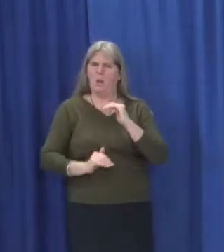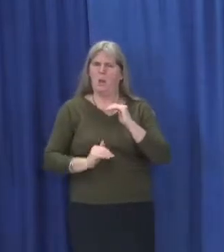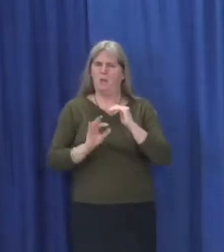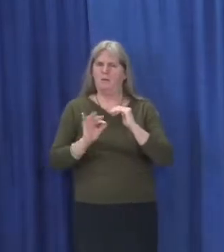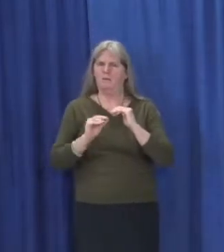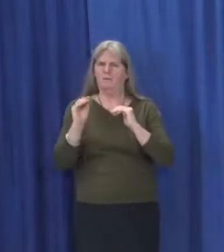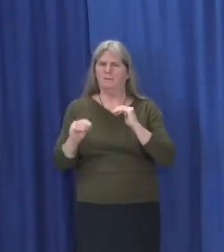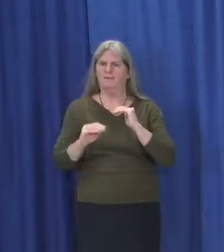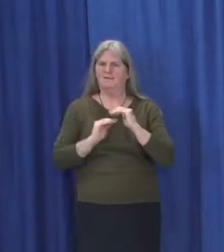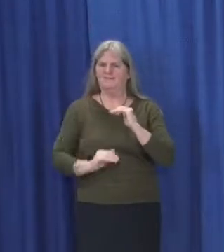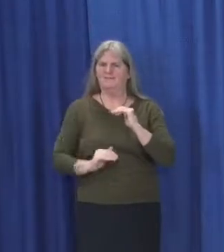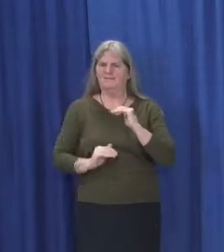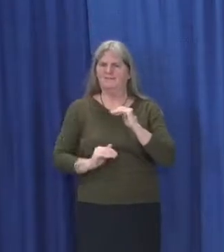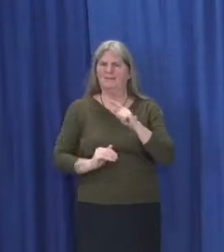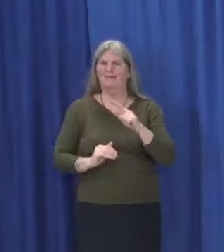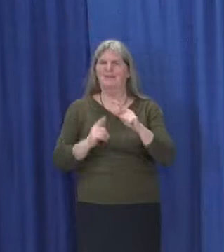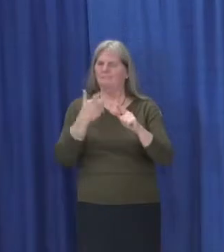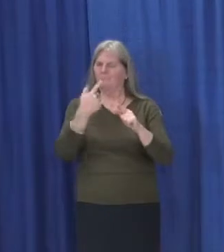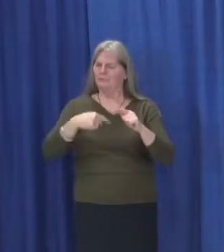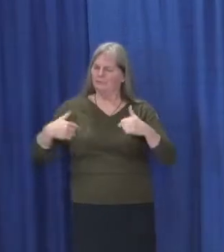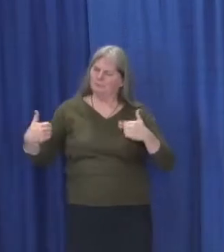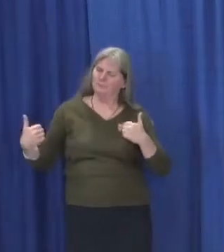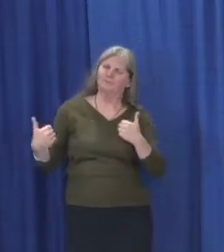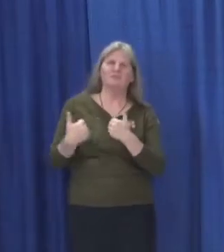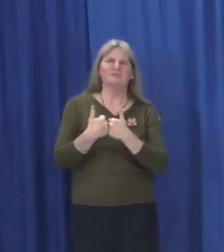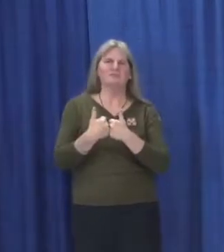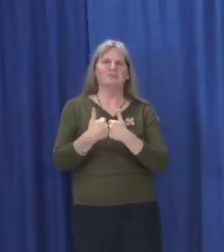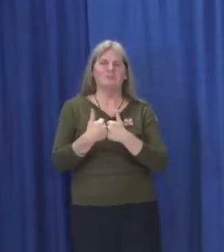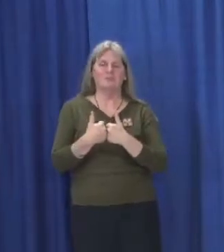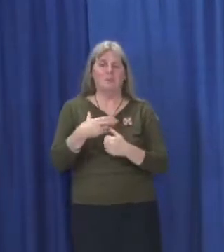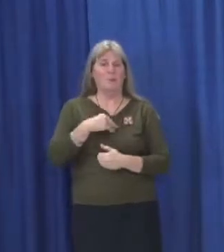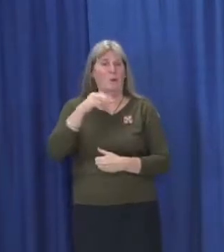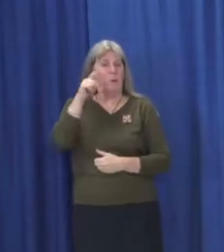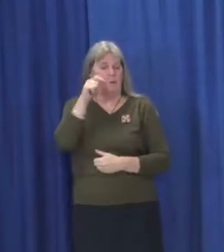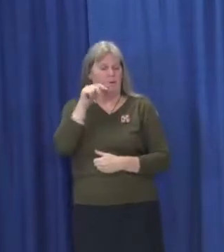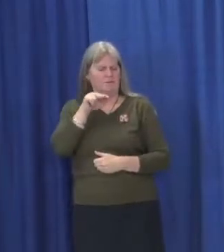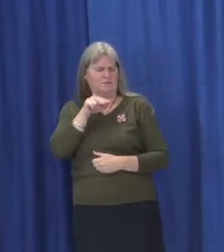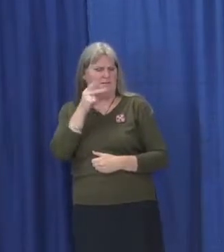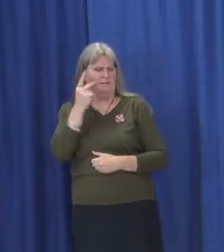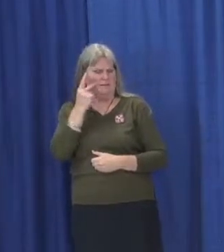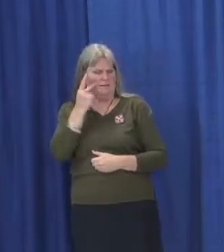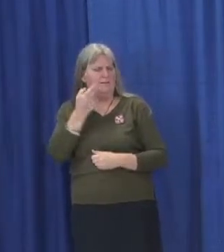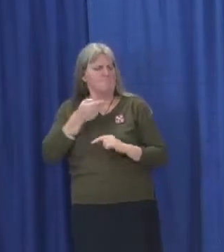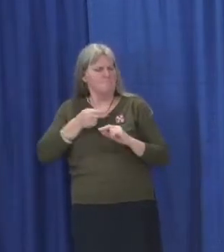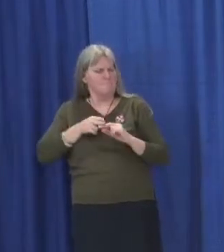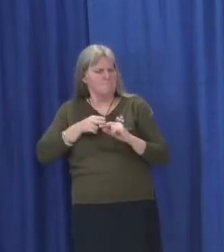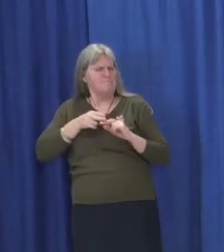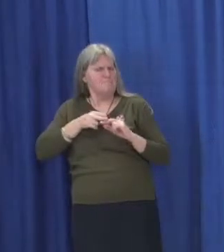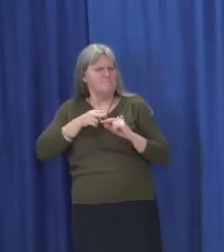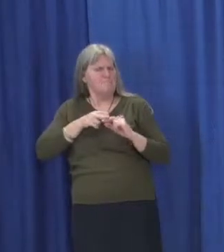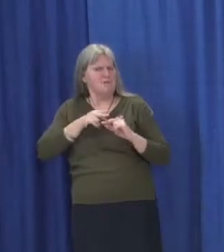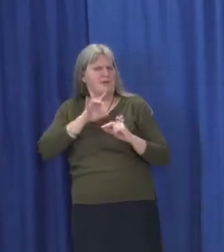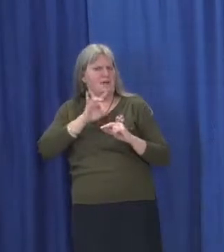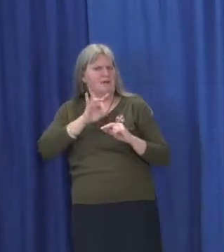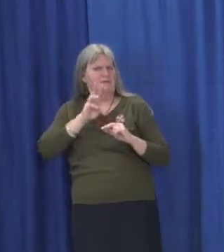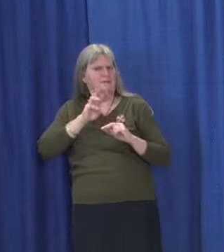below the 90 percent target. Whitehorse, I'm seeing things climb up and we are at